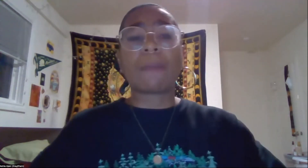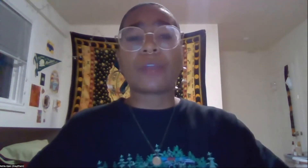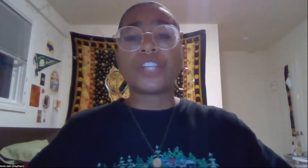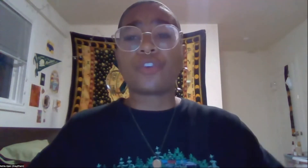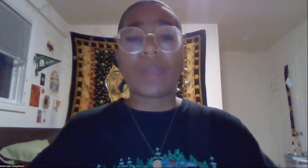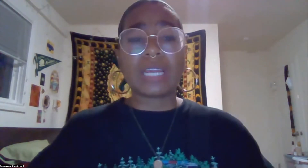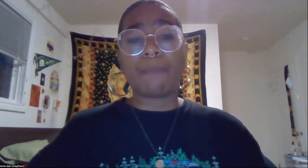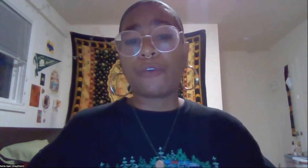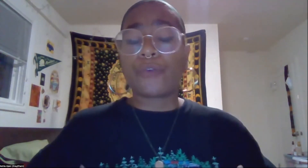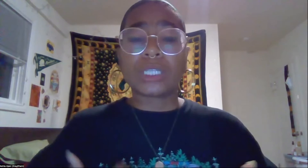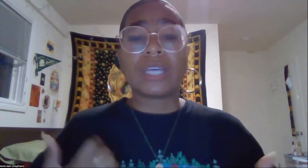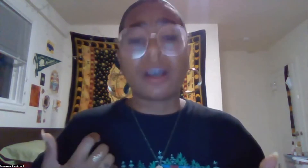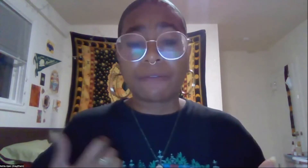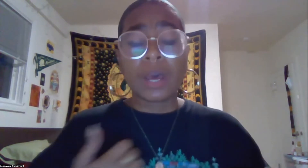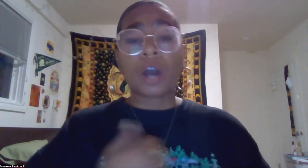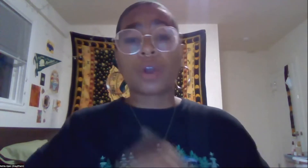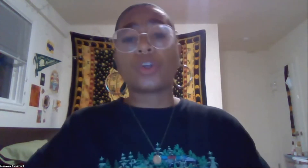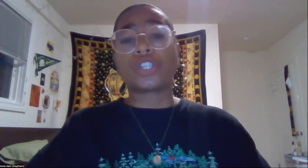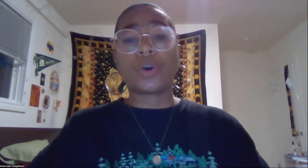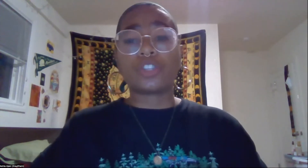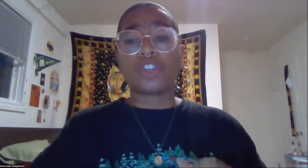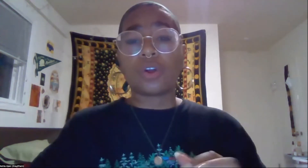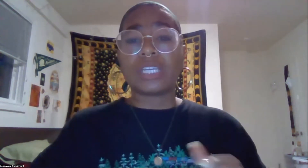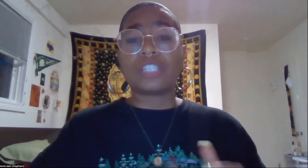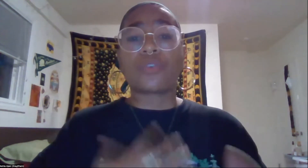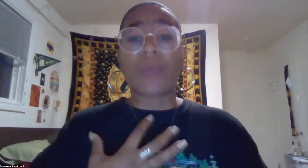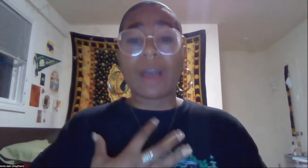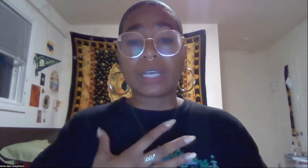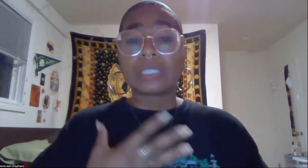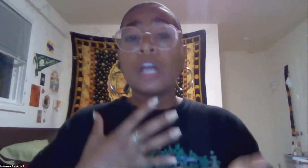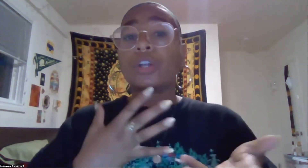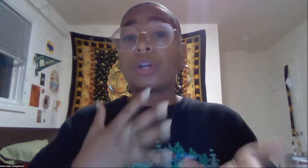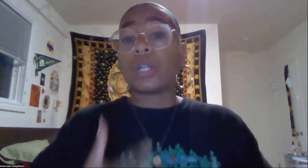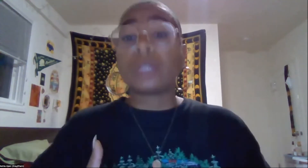migration granny---built Ford tough. a gorgeous ghost gnarled into graphics. look closely: